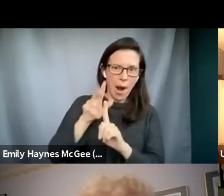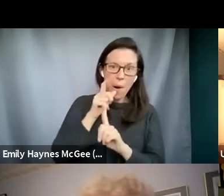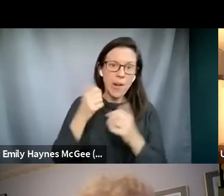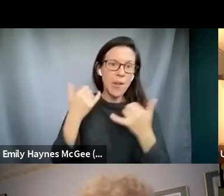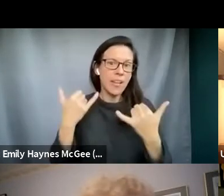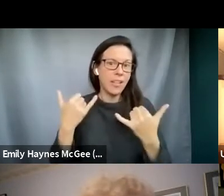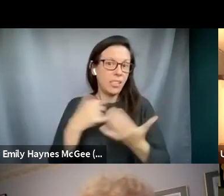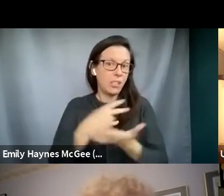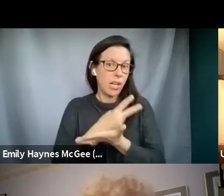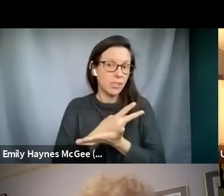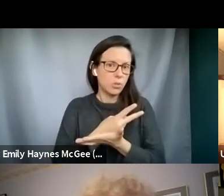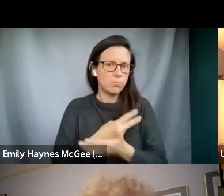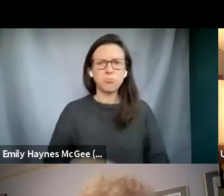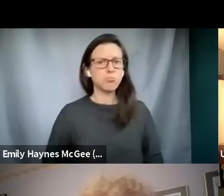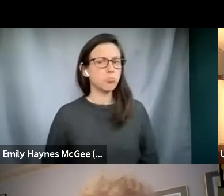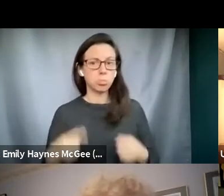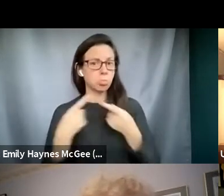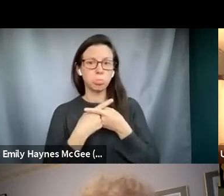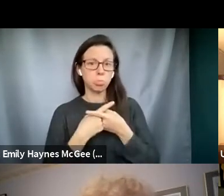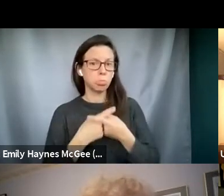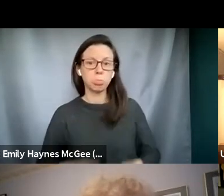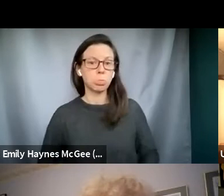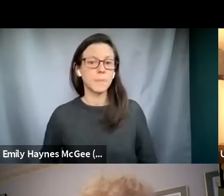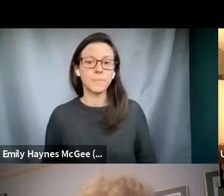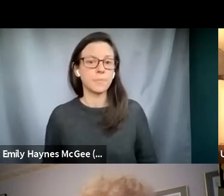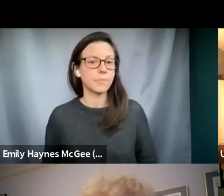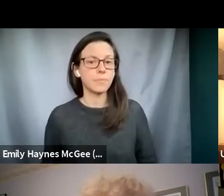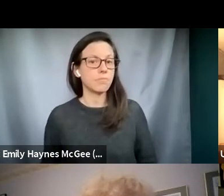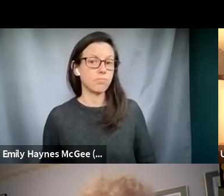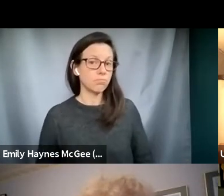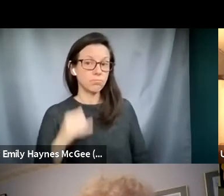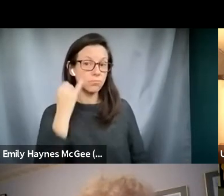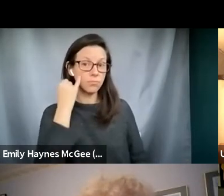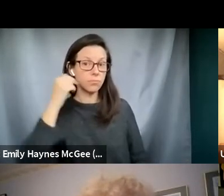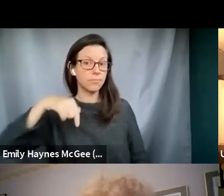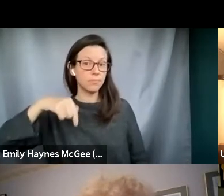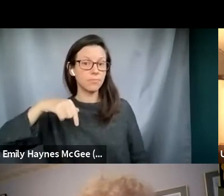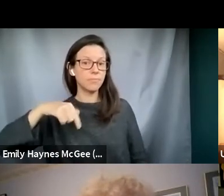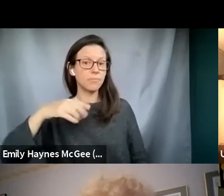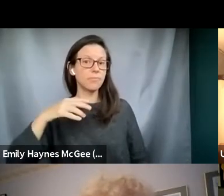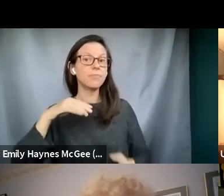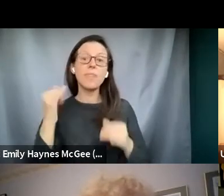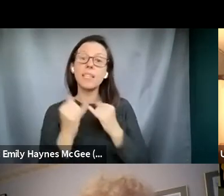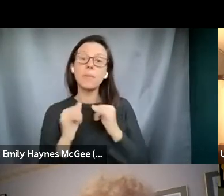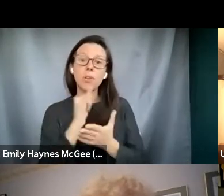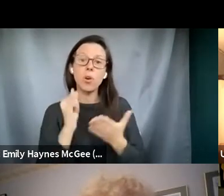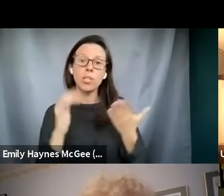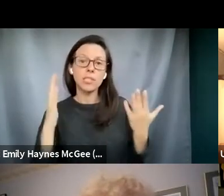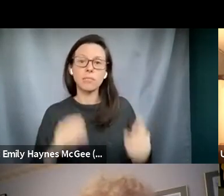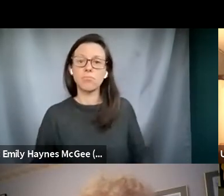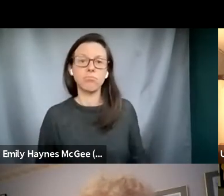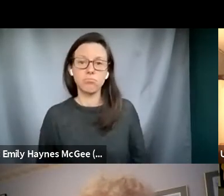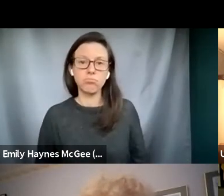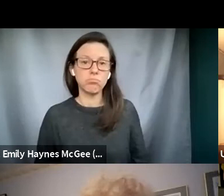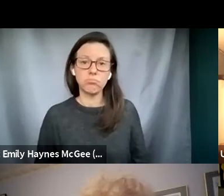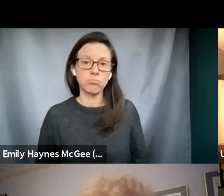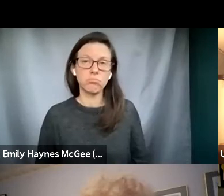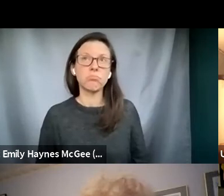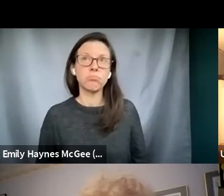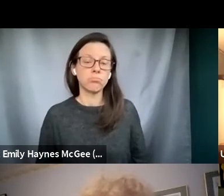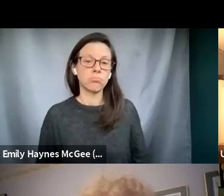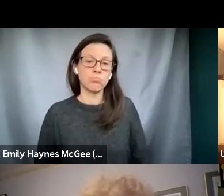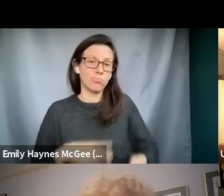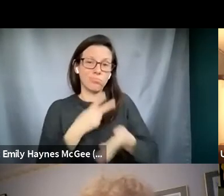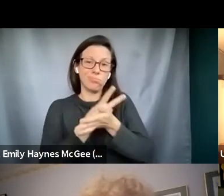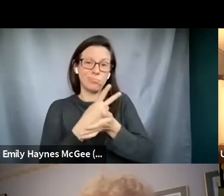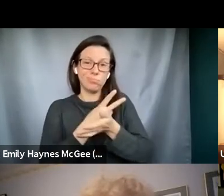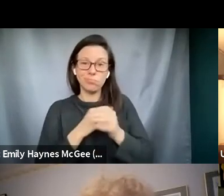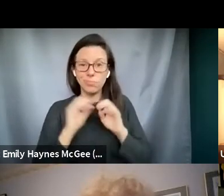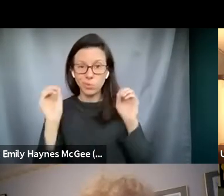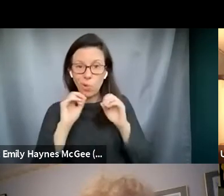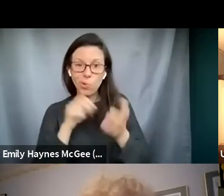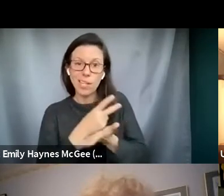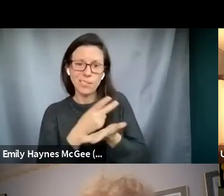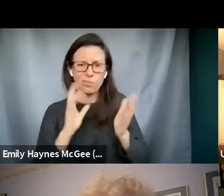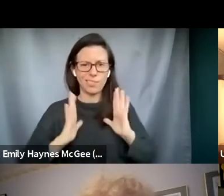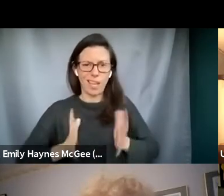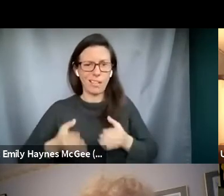The ideas that these are independent artists so grad school, no grad school.